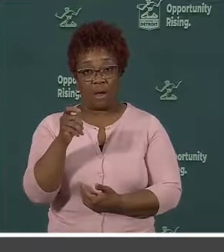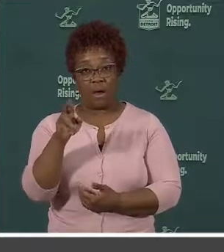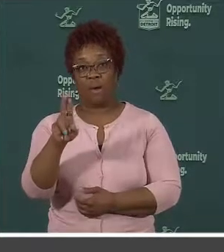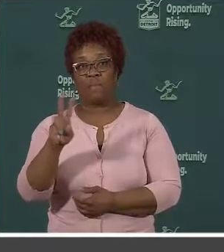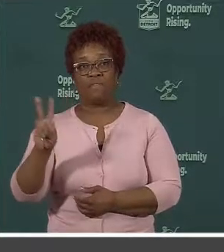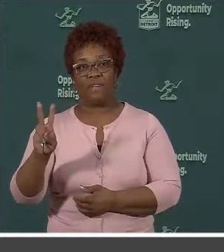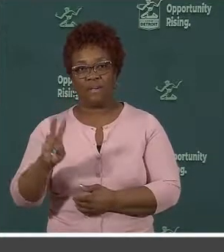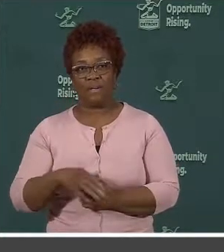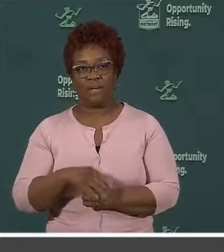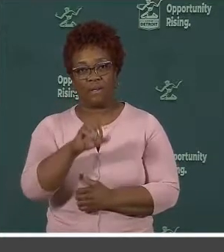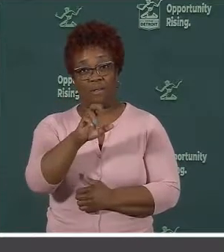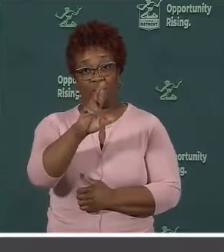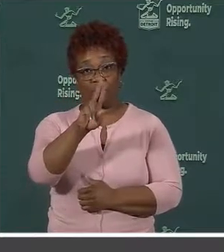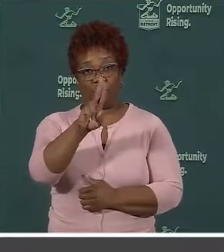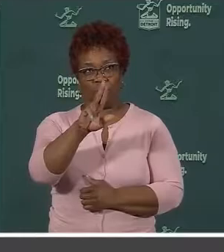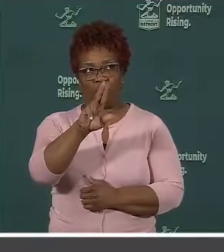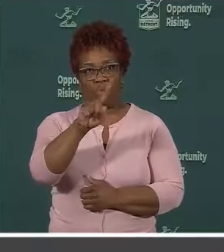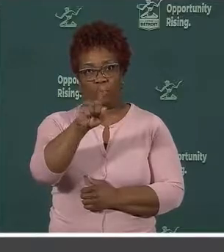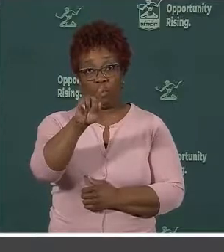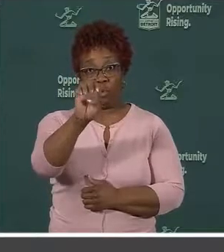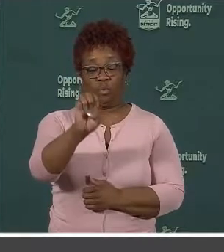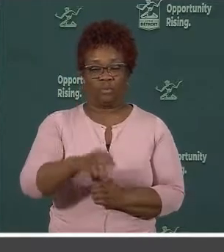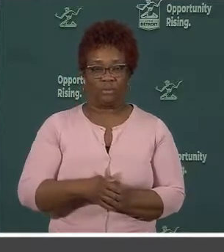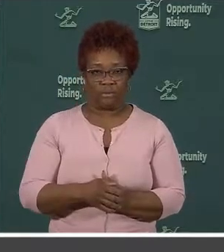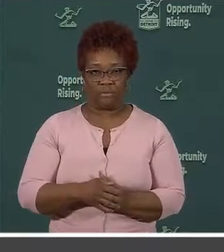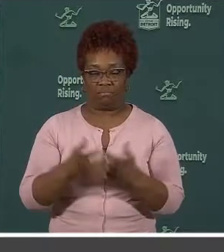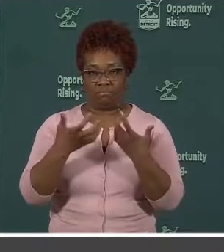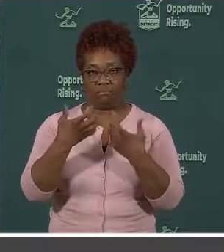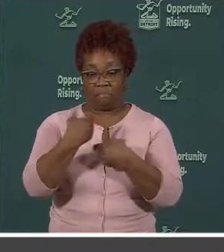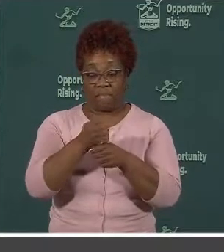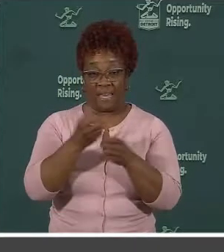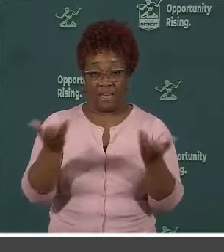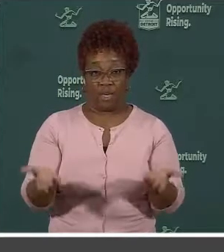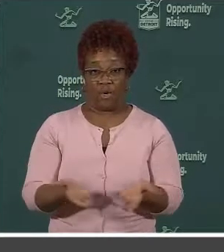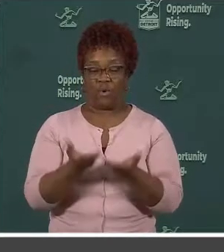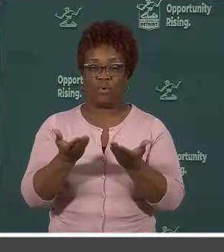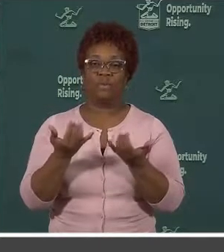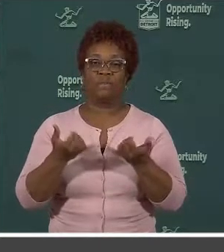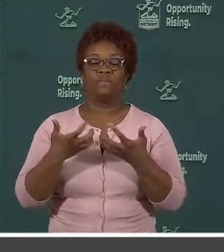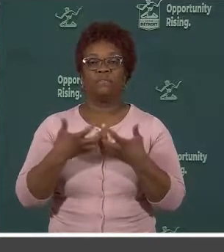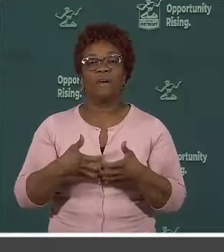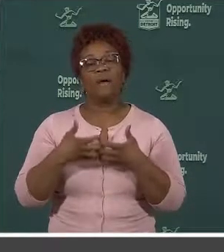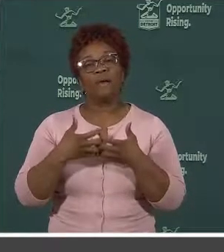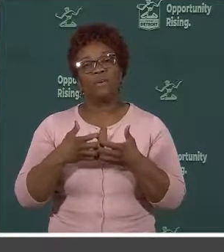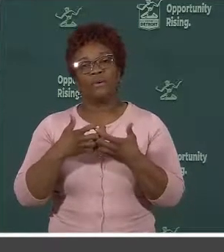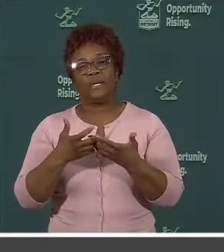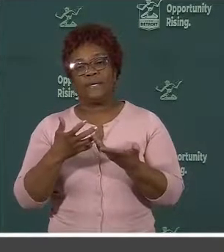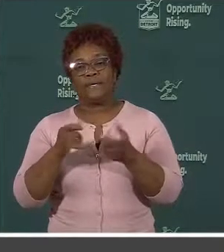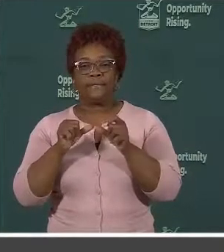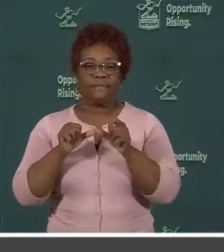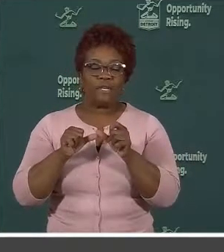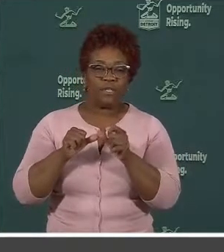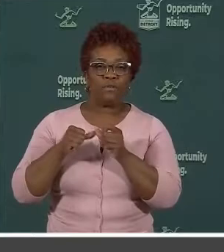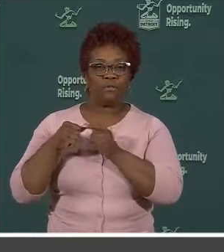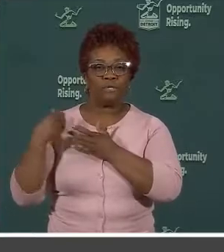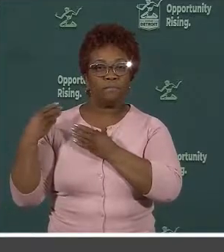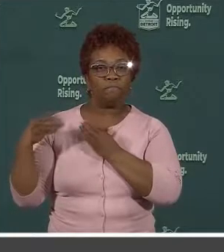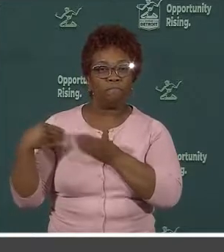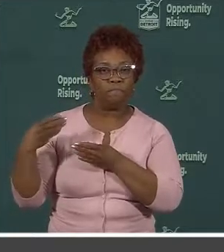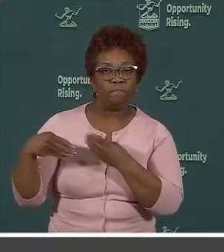FACTORY ZERO THIS PLANT BUILDS UPON THE LEGACY OF INNOVATION THAT HAS BEEN AT GM IN THE CITY